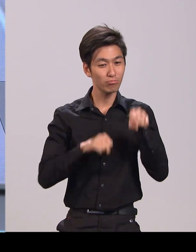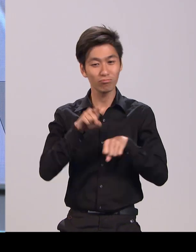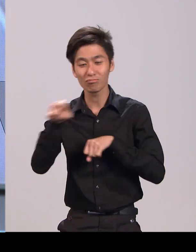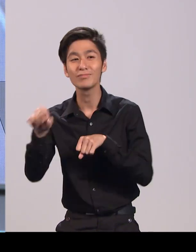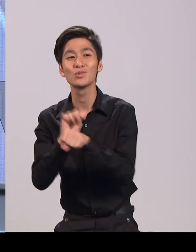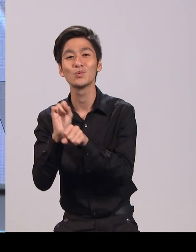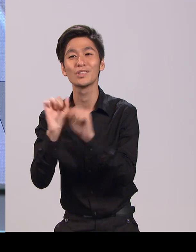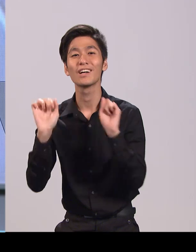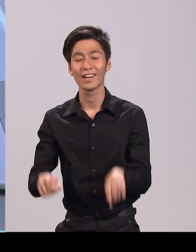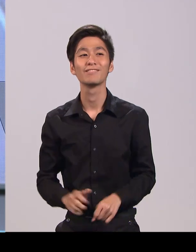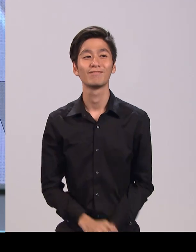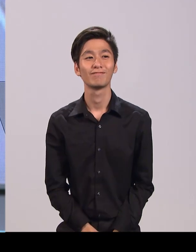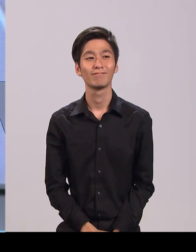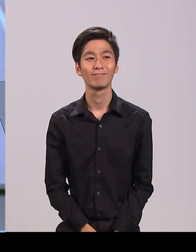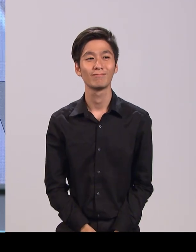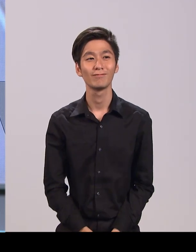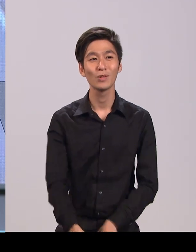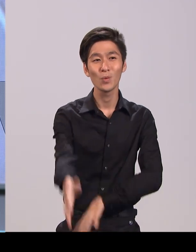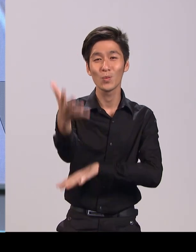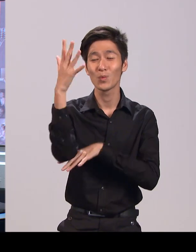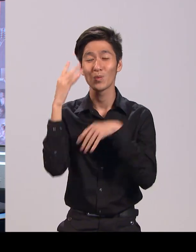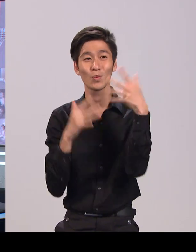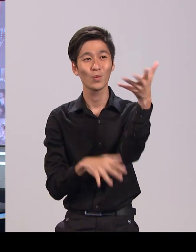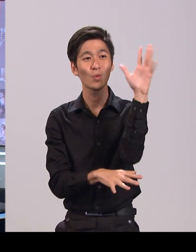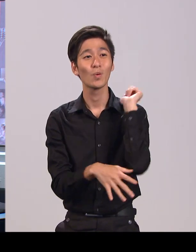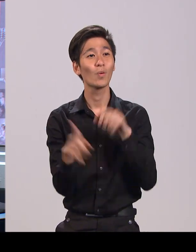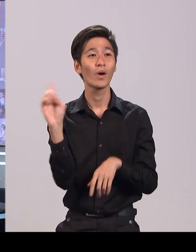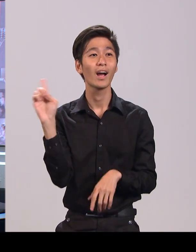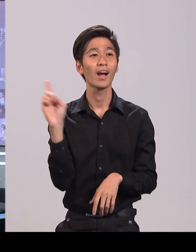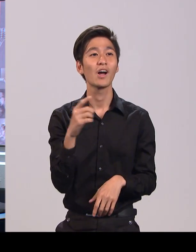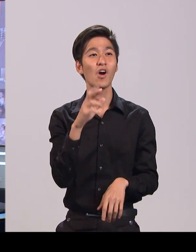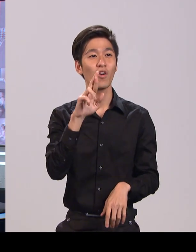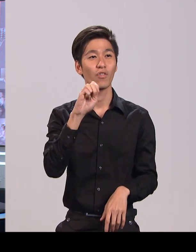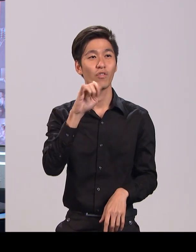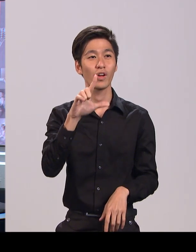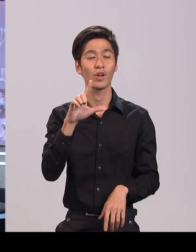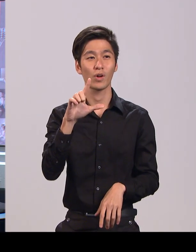For greenery, there will the Rail Corridor, plus parks and ABC Waterways all over the island.